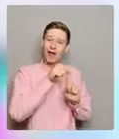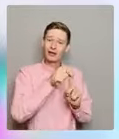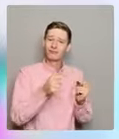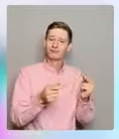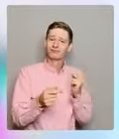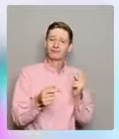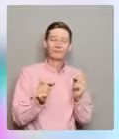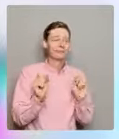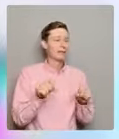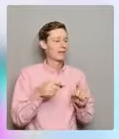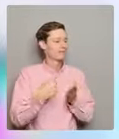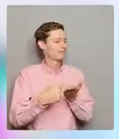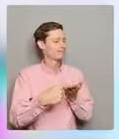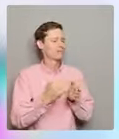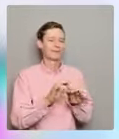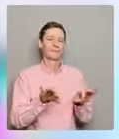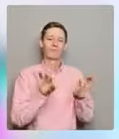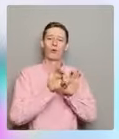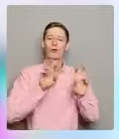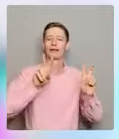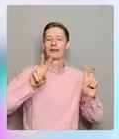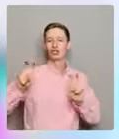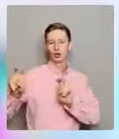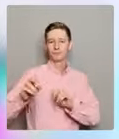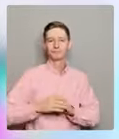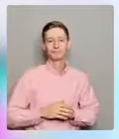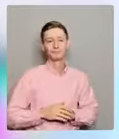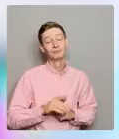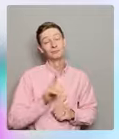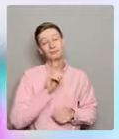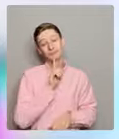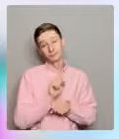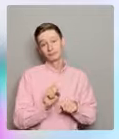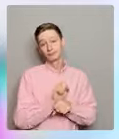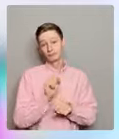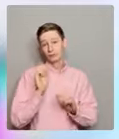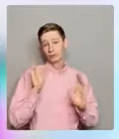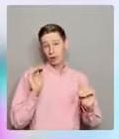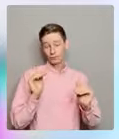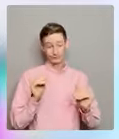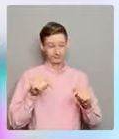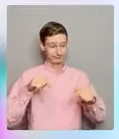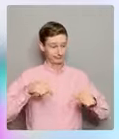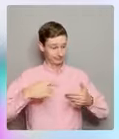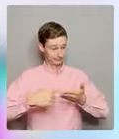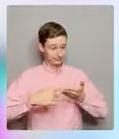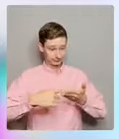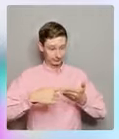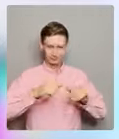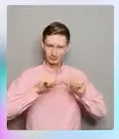but especially when we're able to talk about such an important issue. And I really do hope that similar discussions,